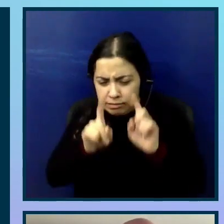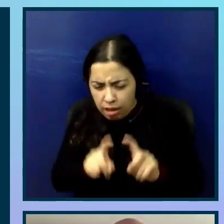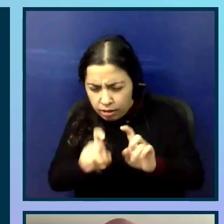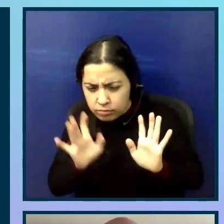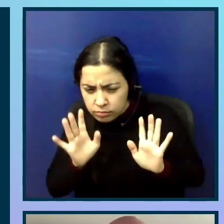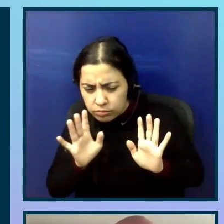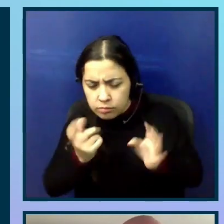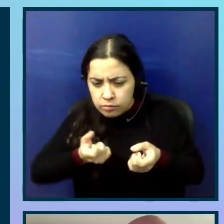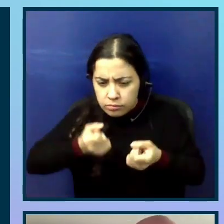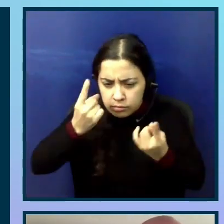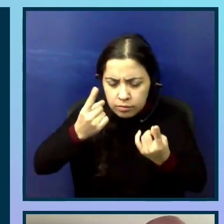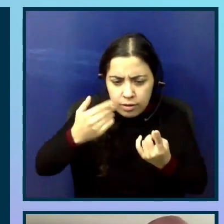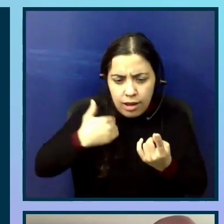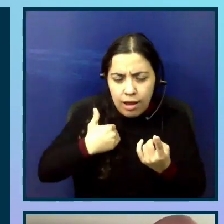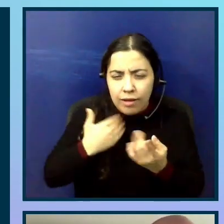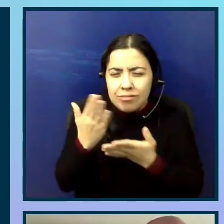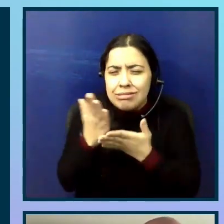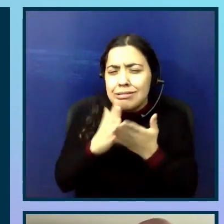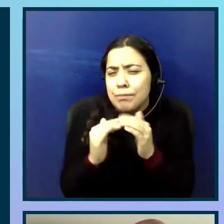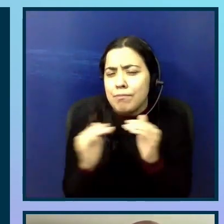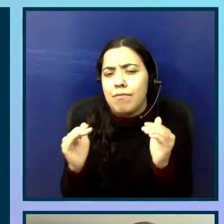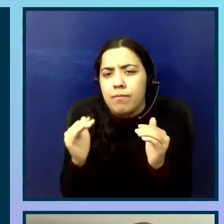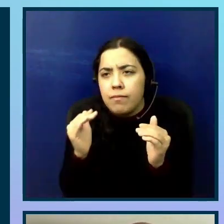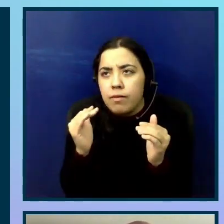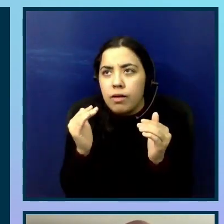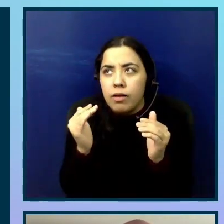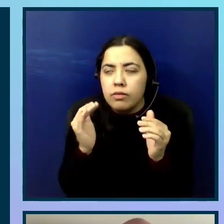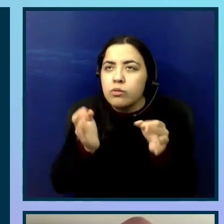of certainty of evaluating those needs, you know,